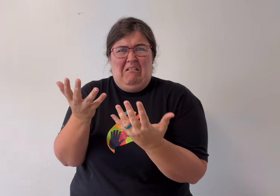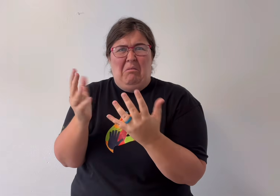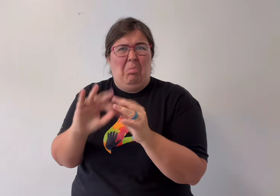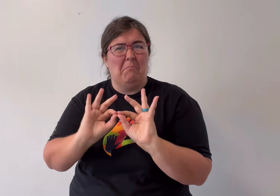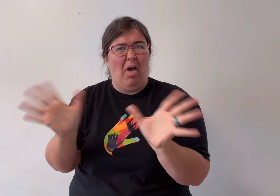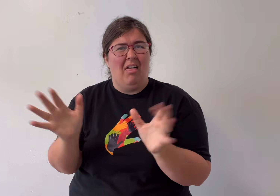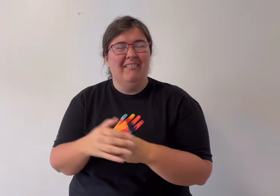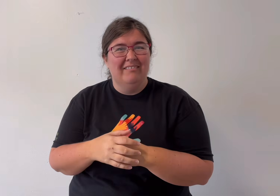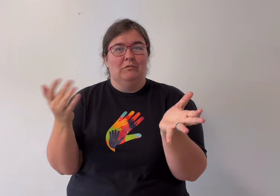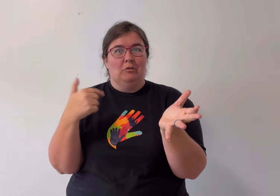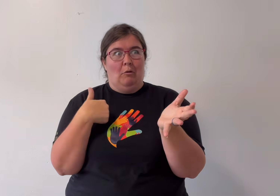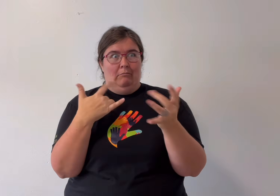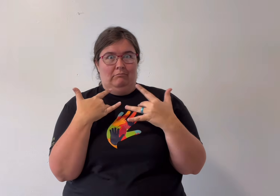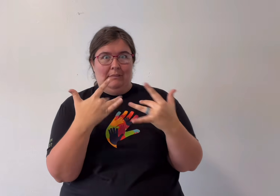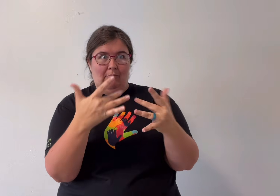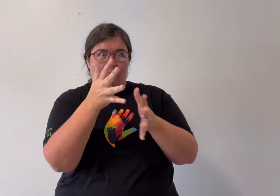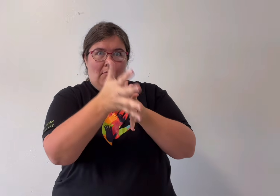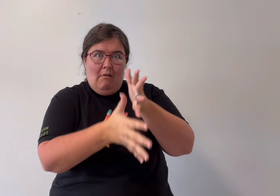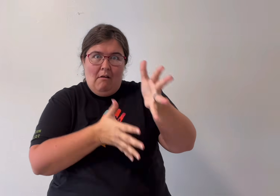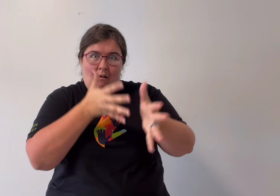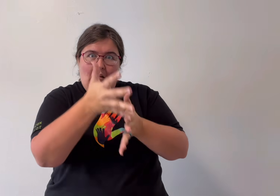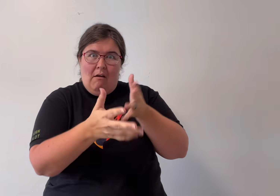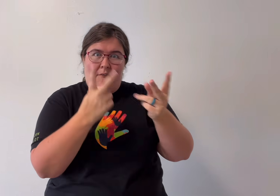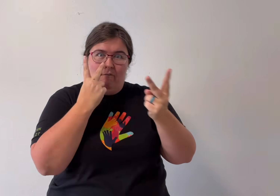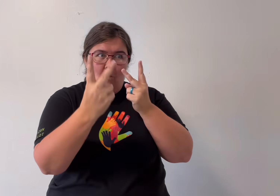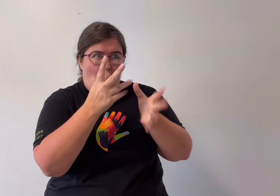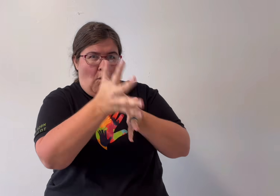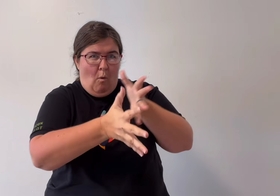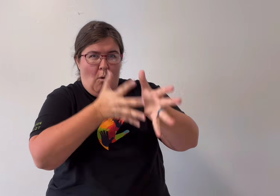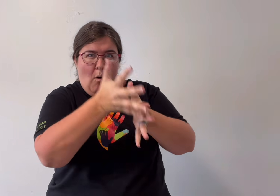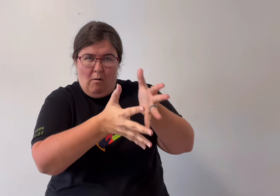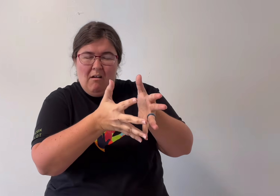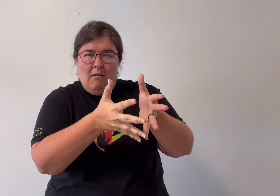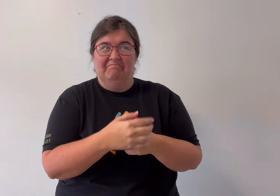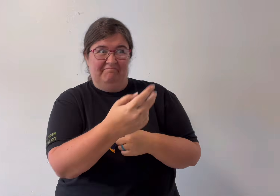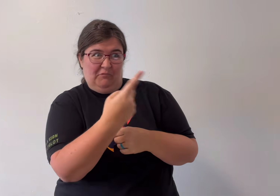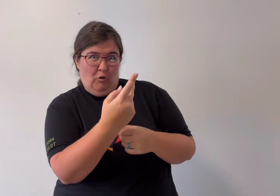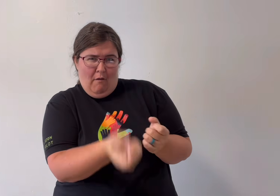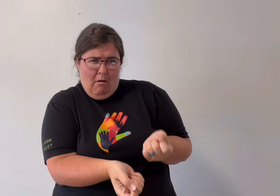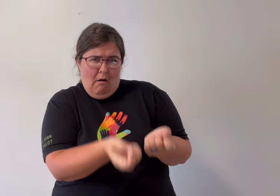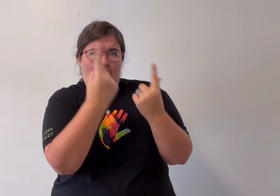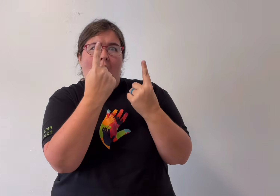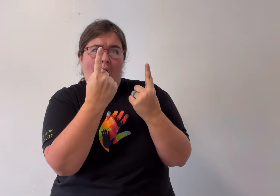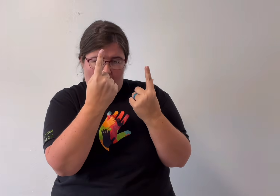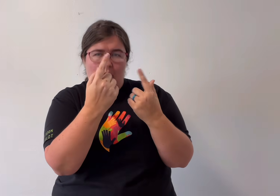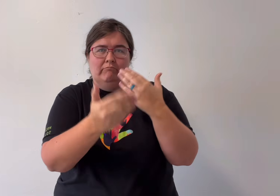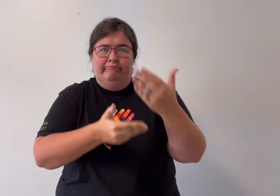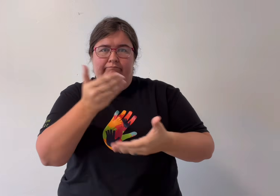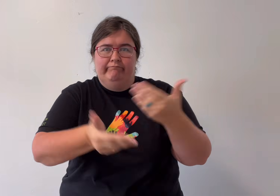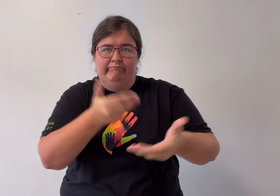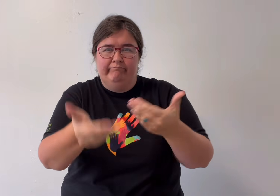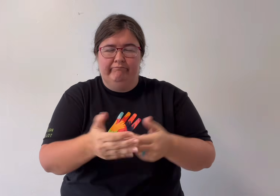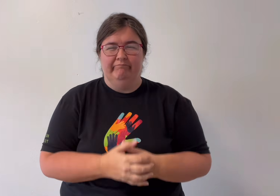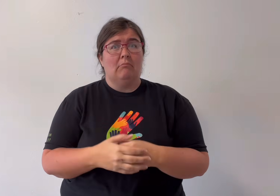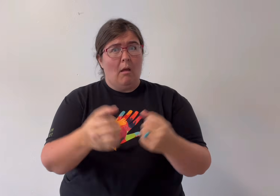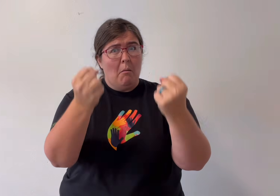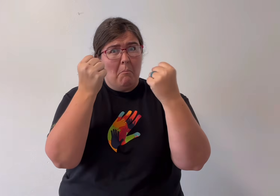frankly, it's pretty worthless. Signing visually is much more effective for us to understand each other and so that we can communicate.